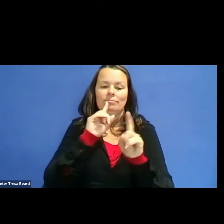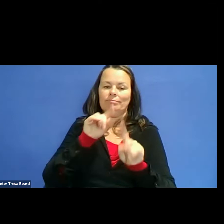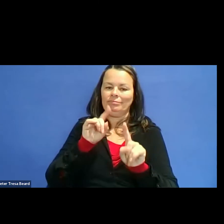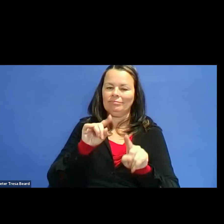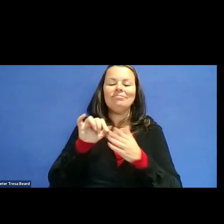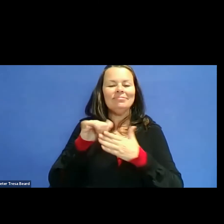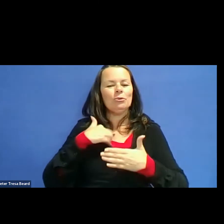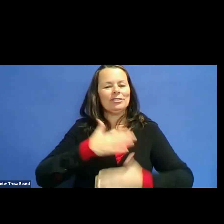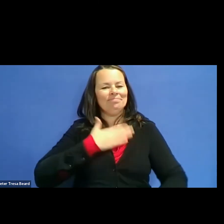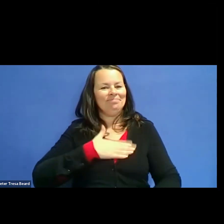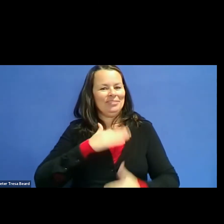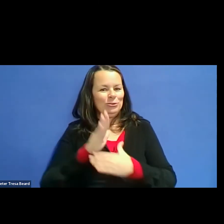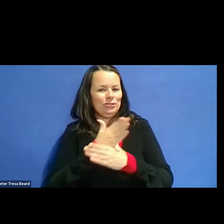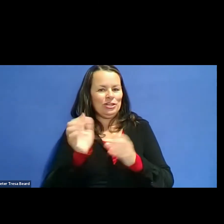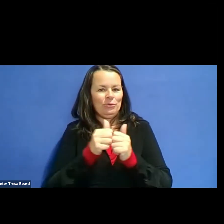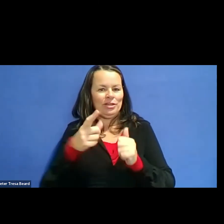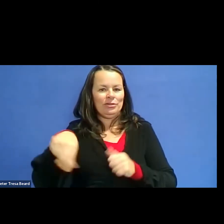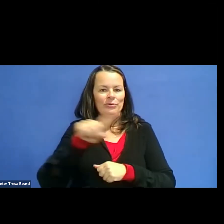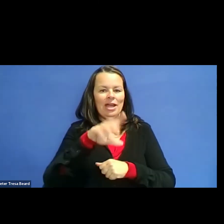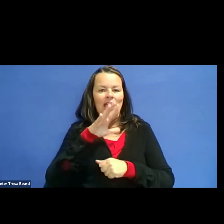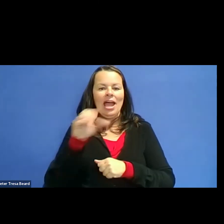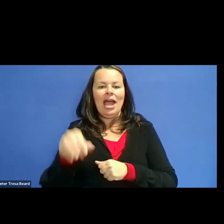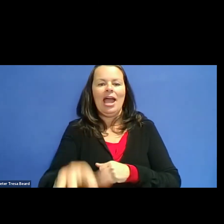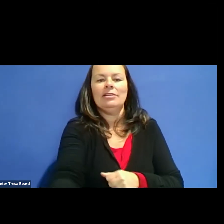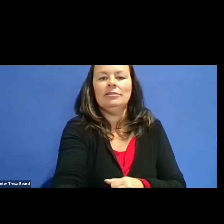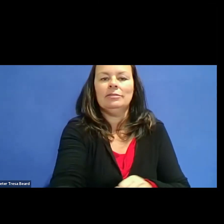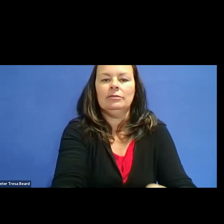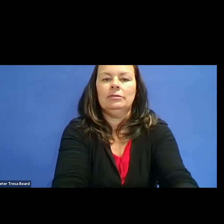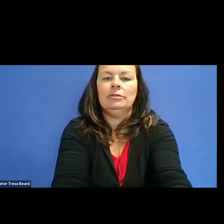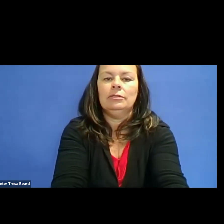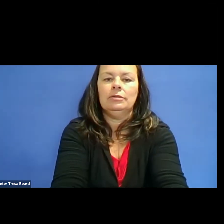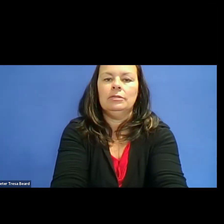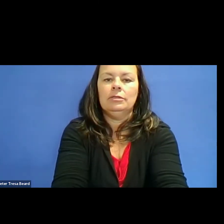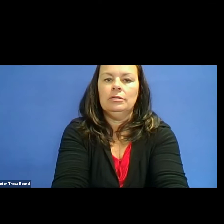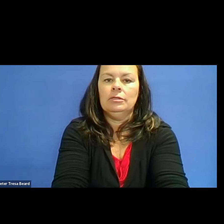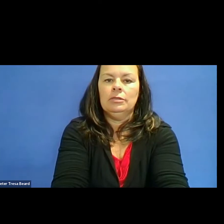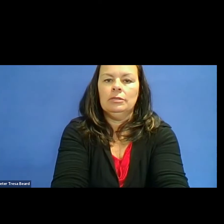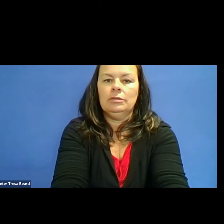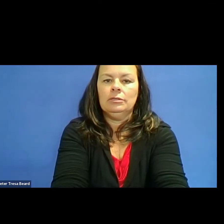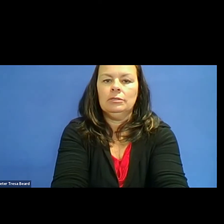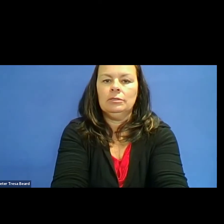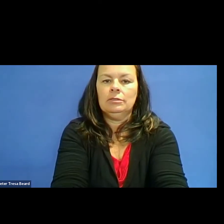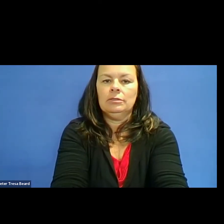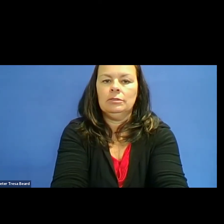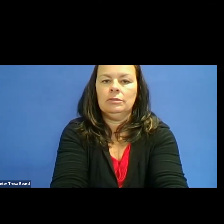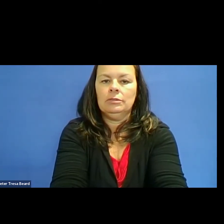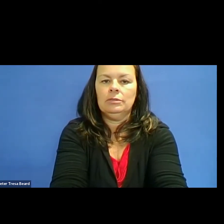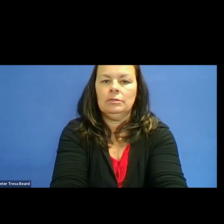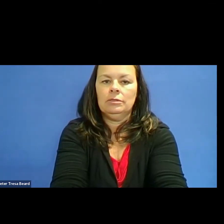We're really excited for this report because we have also added for the very first time testing of mobile apps.